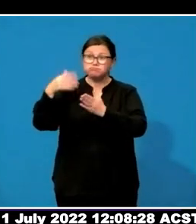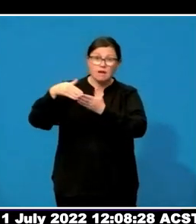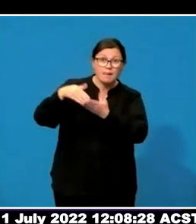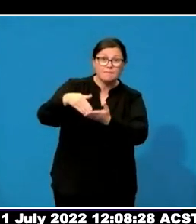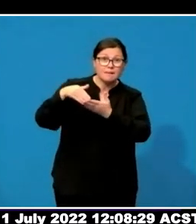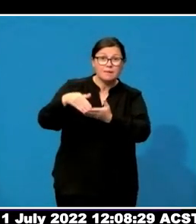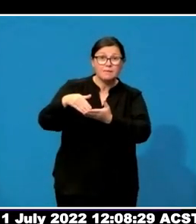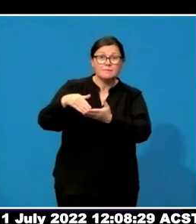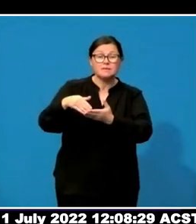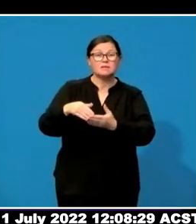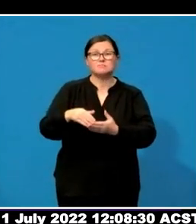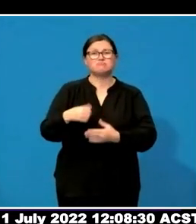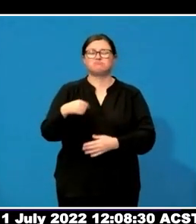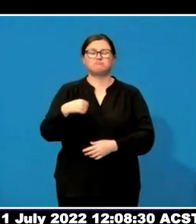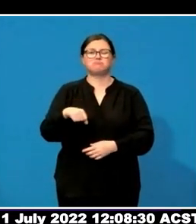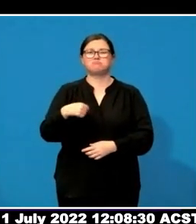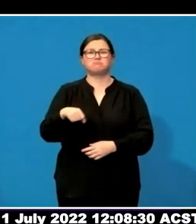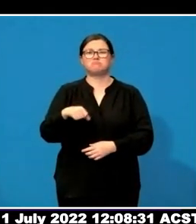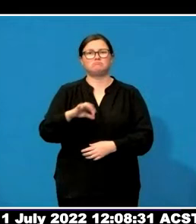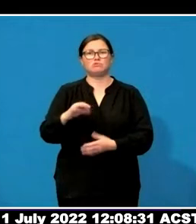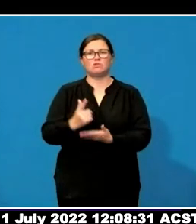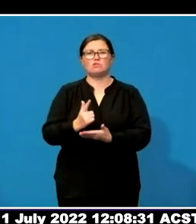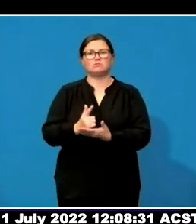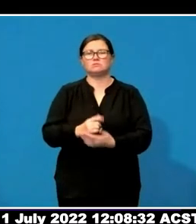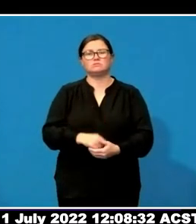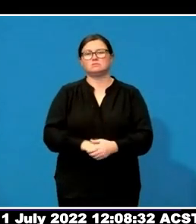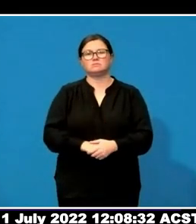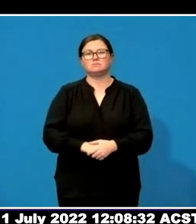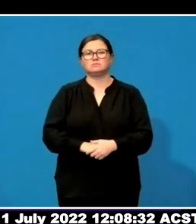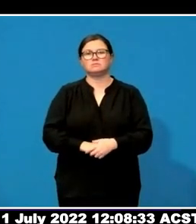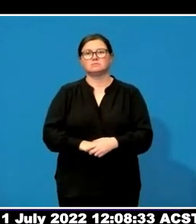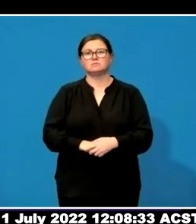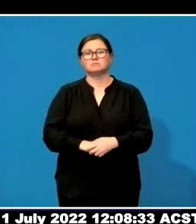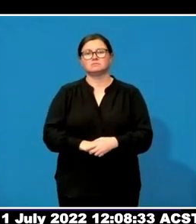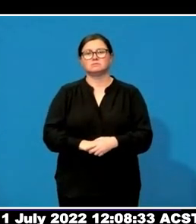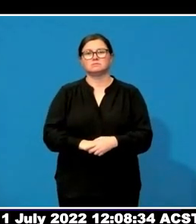And were family helping you sometimes?